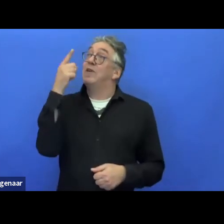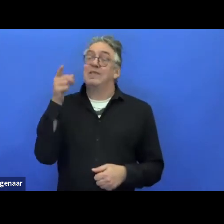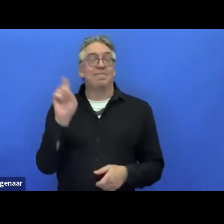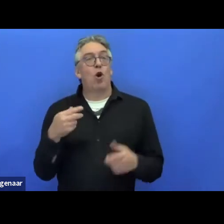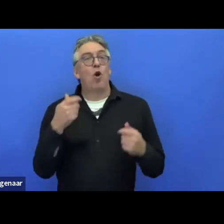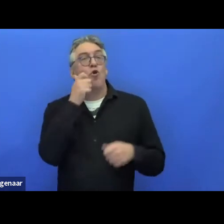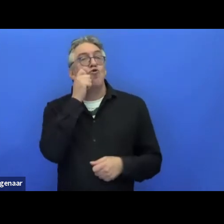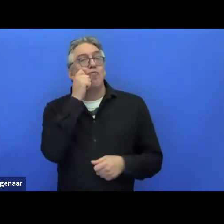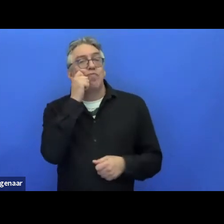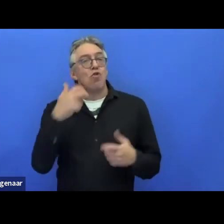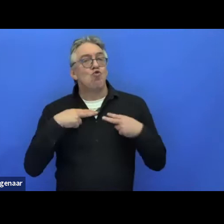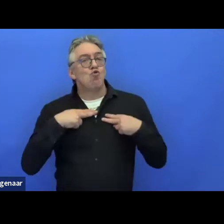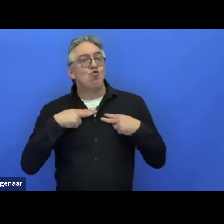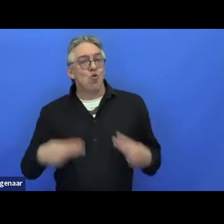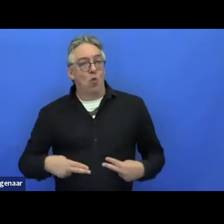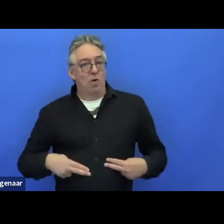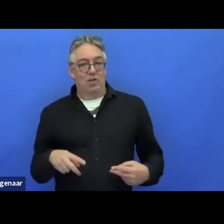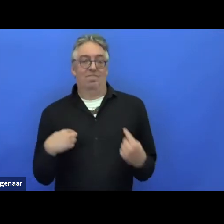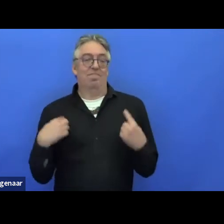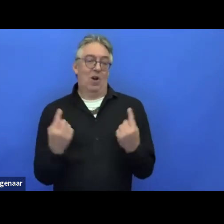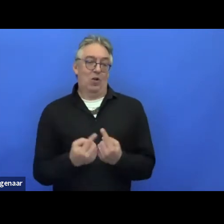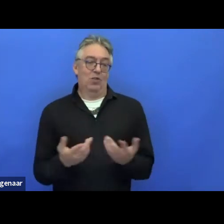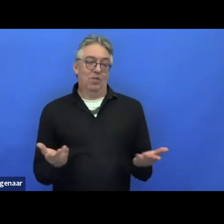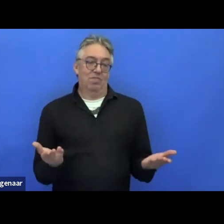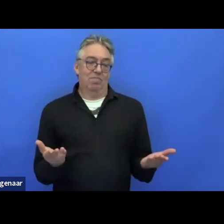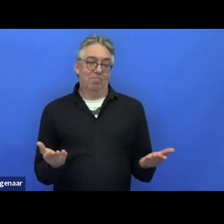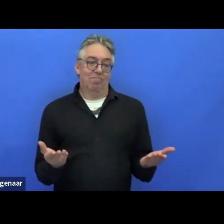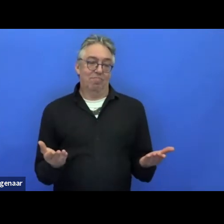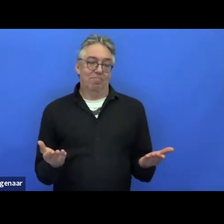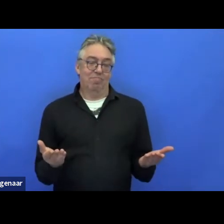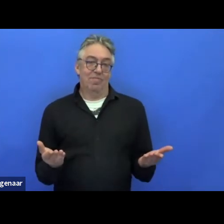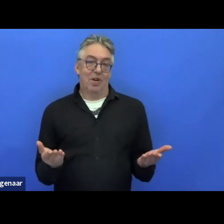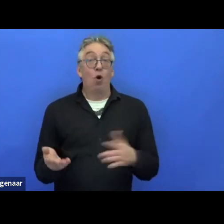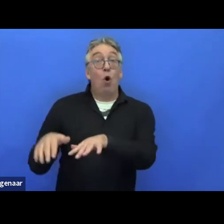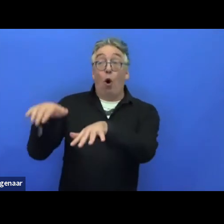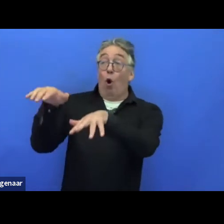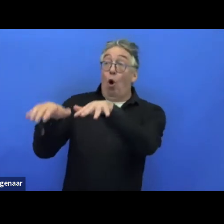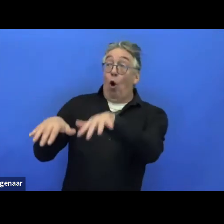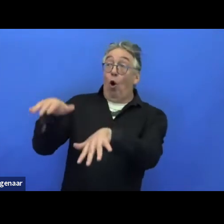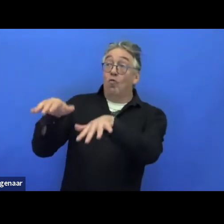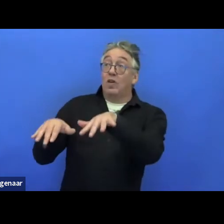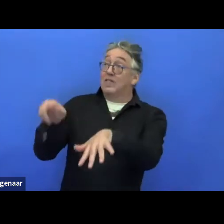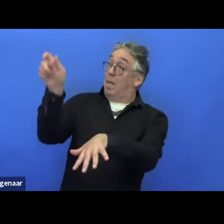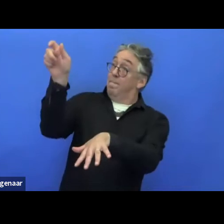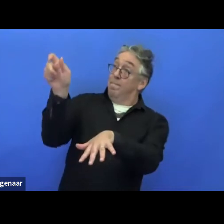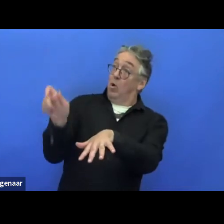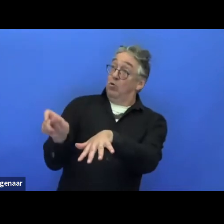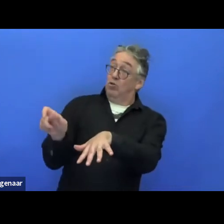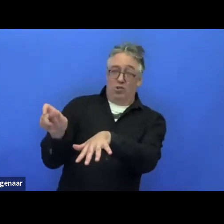who is the holder of the office. This way, you can see who is now the Ombudsman. Next slide, please.